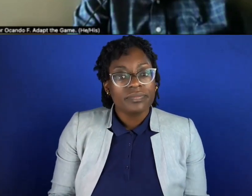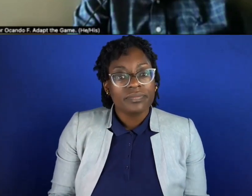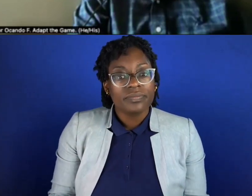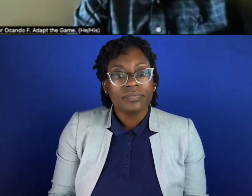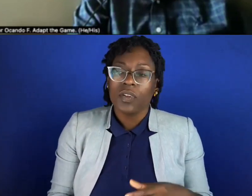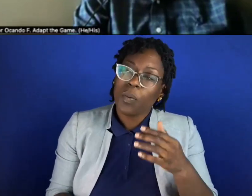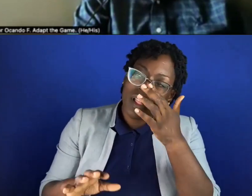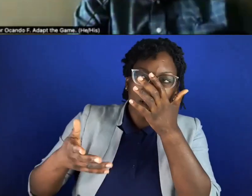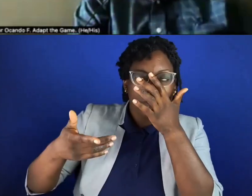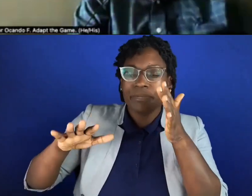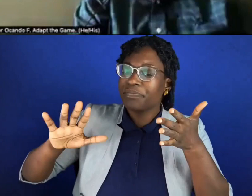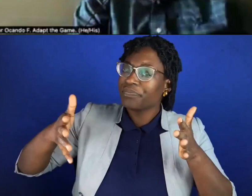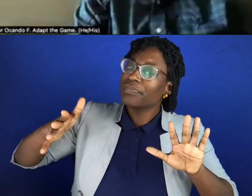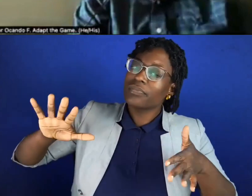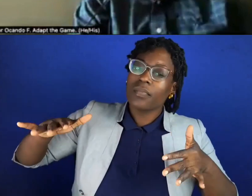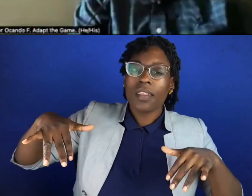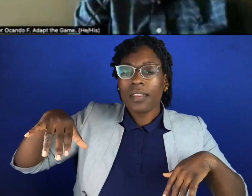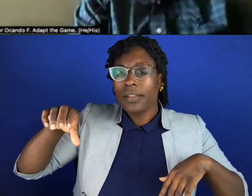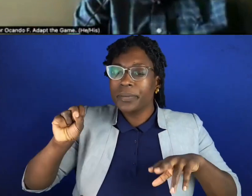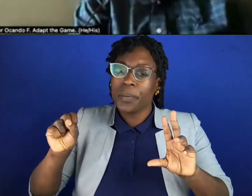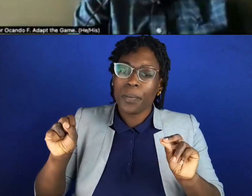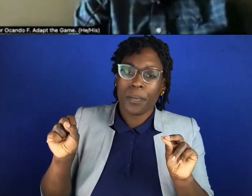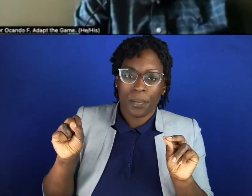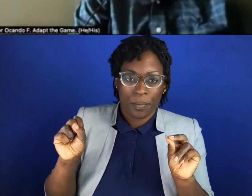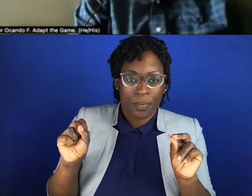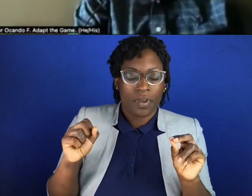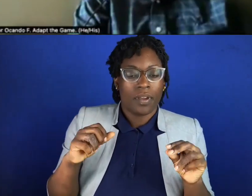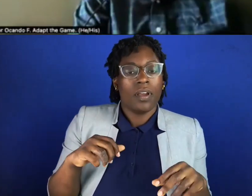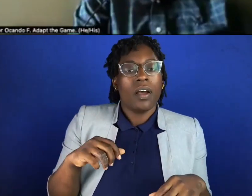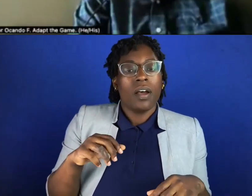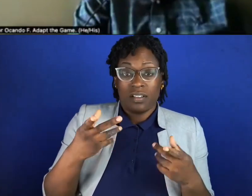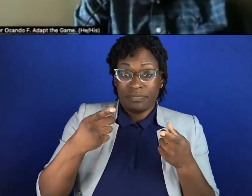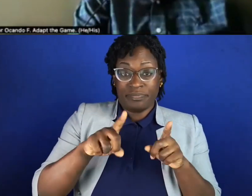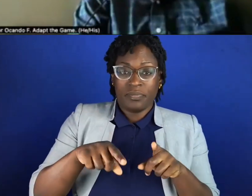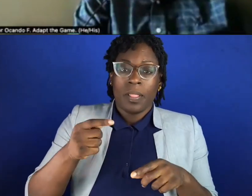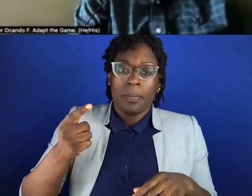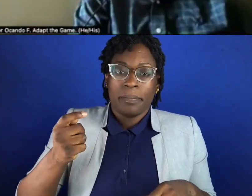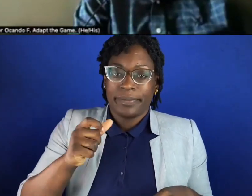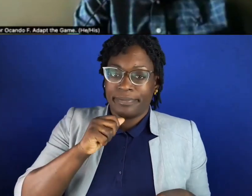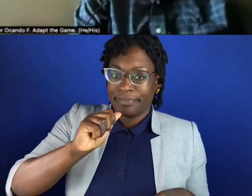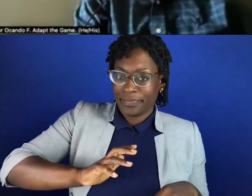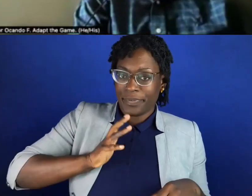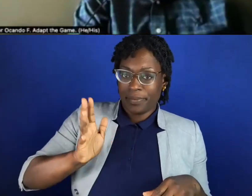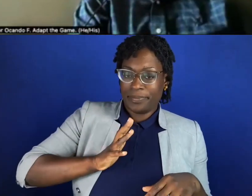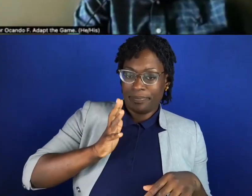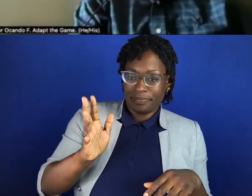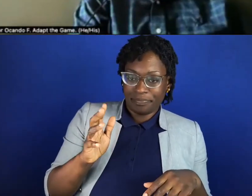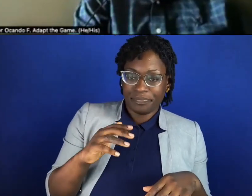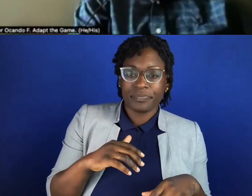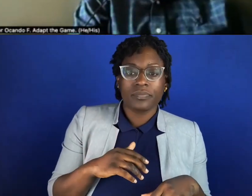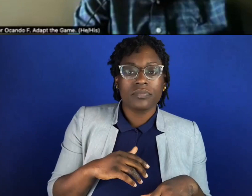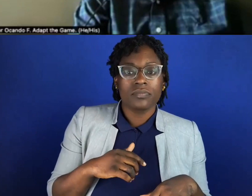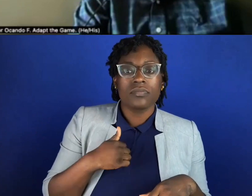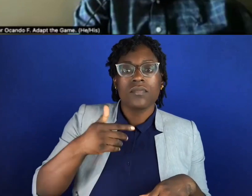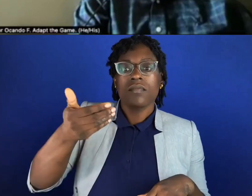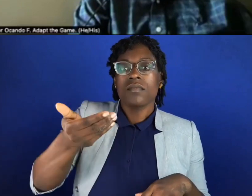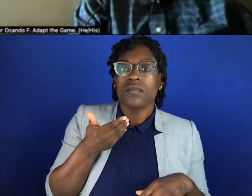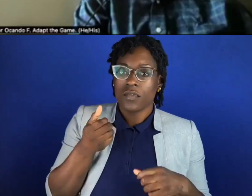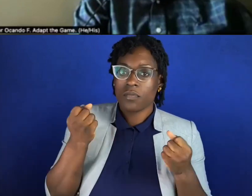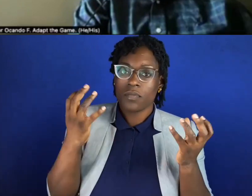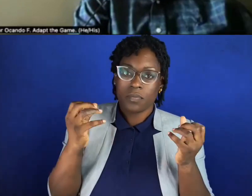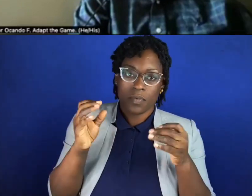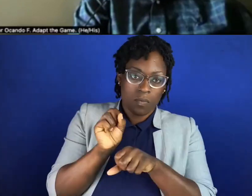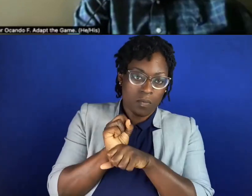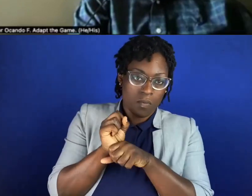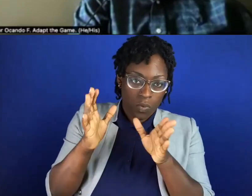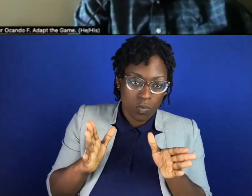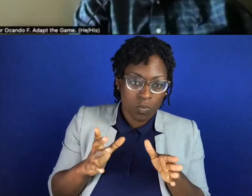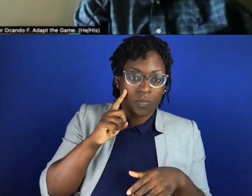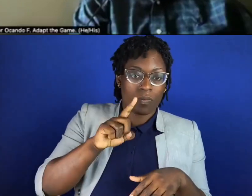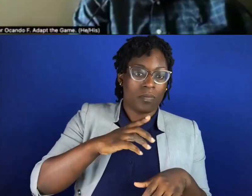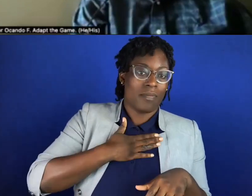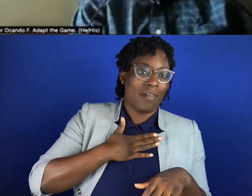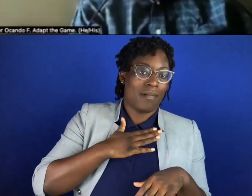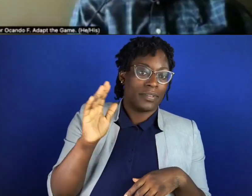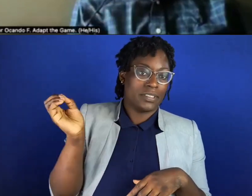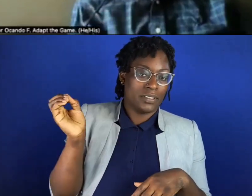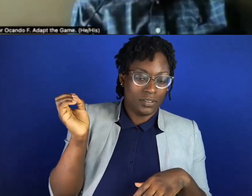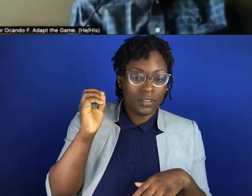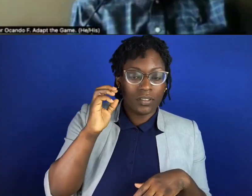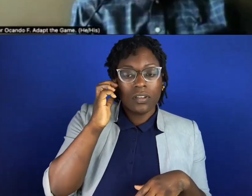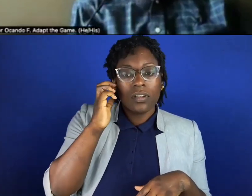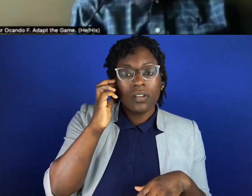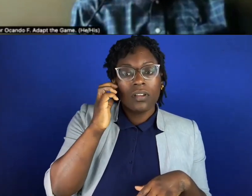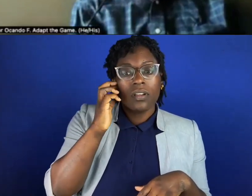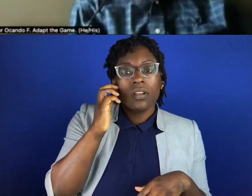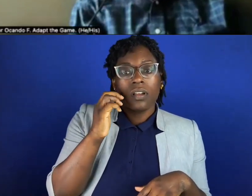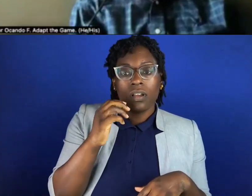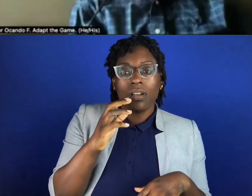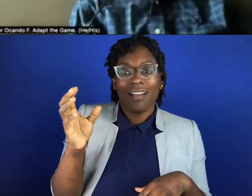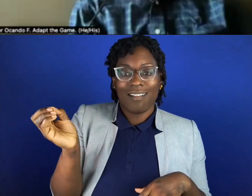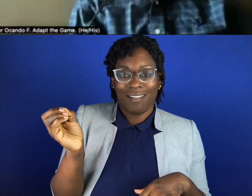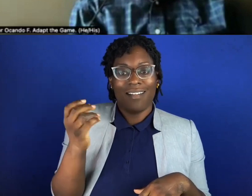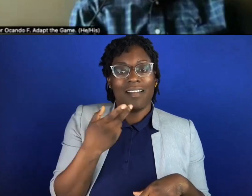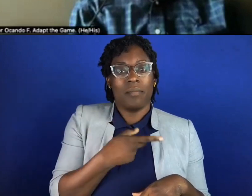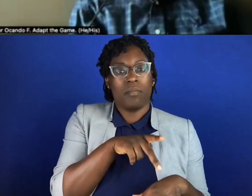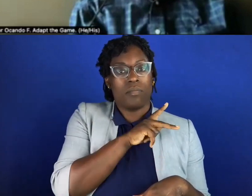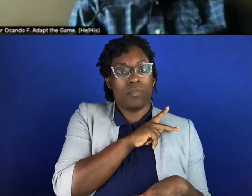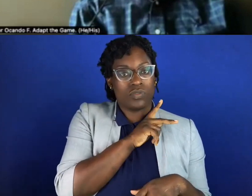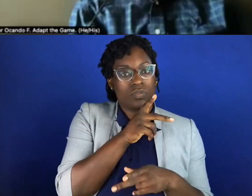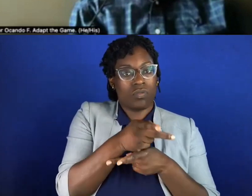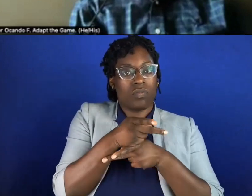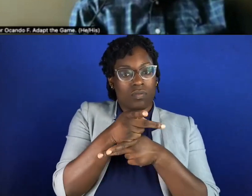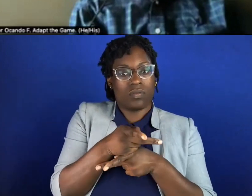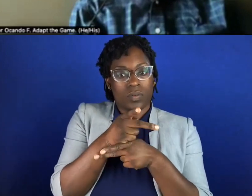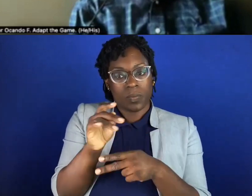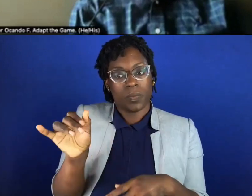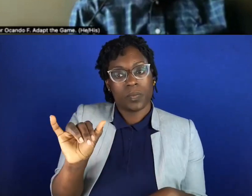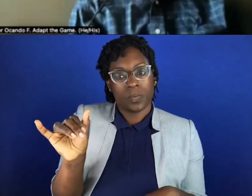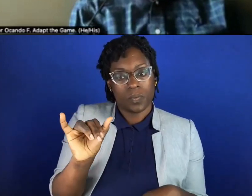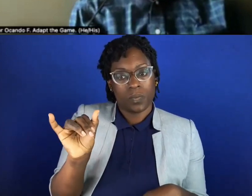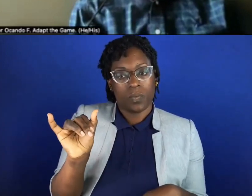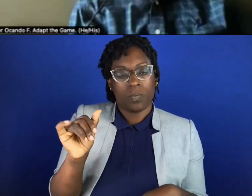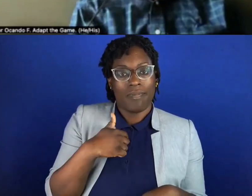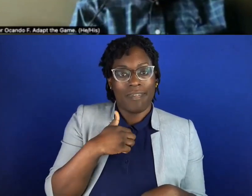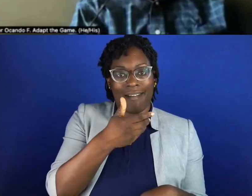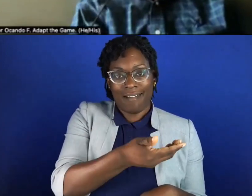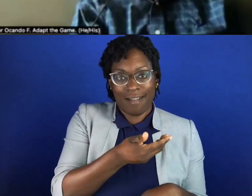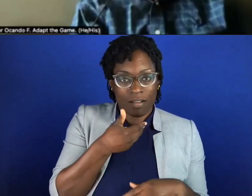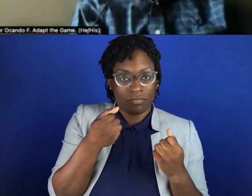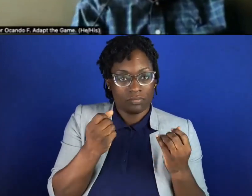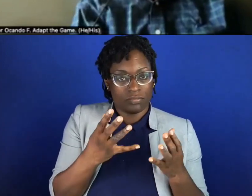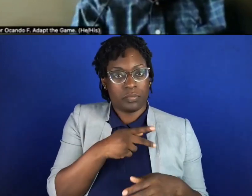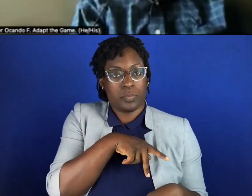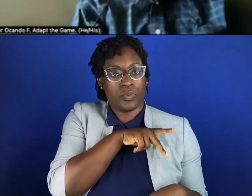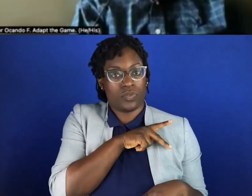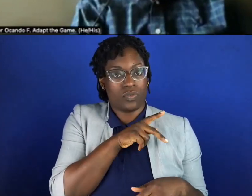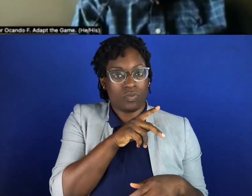Yes and no. So, a lot of it is informal. I hire a lot of employees both as my company